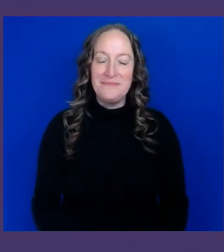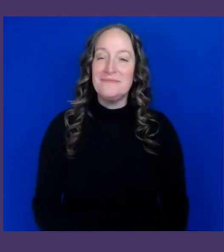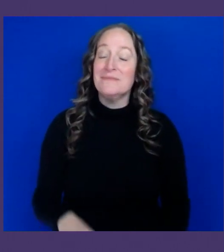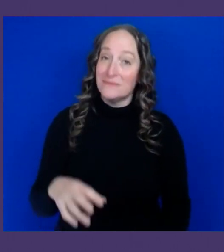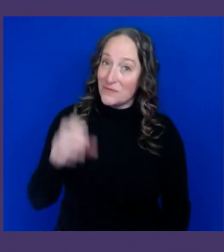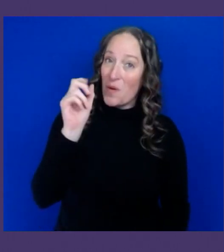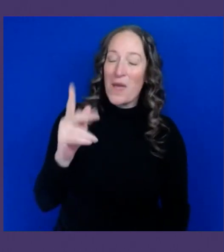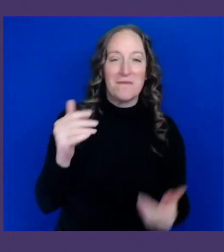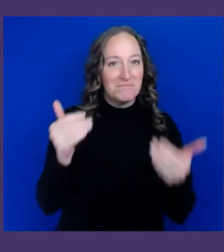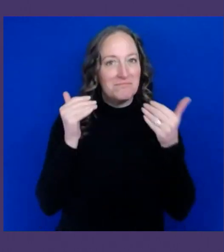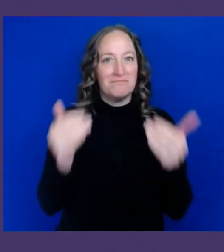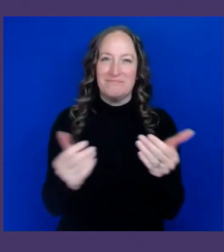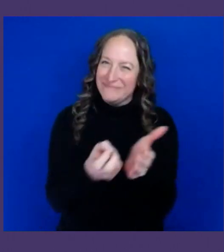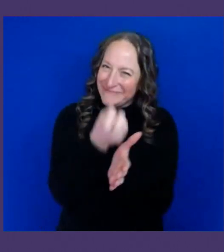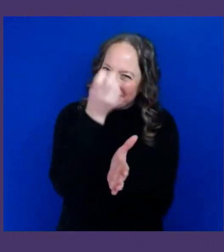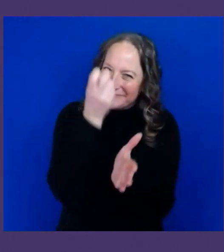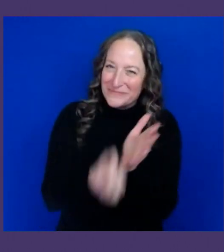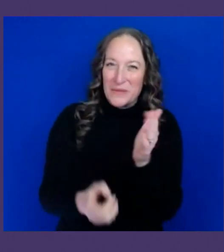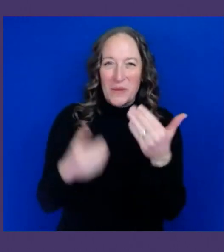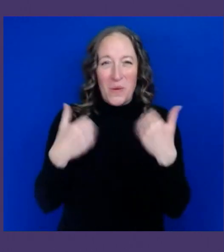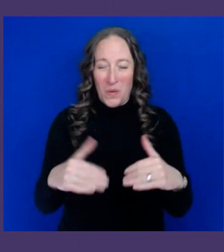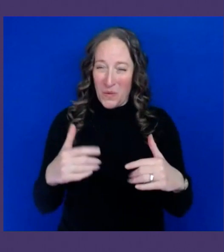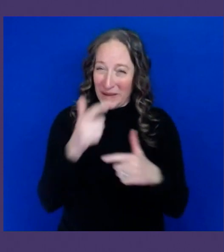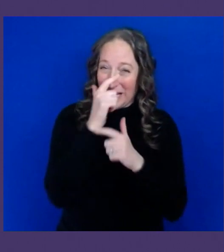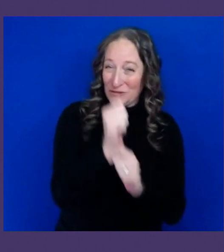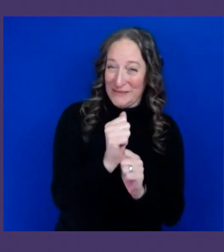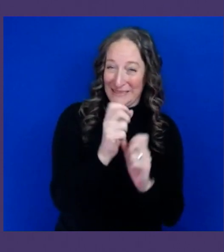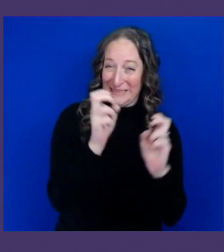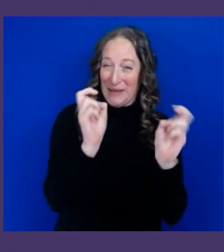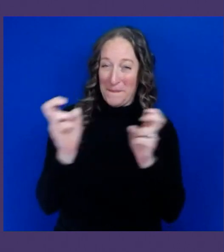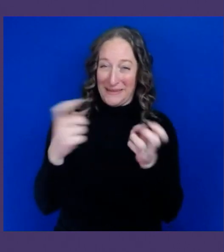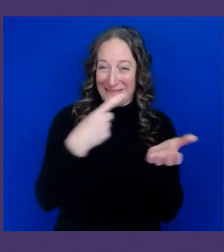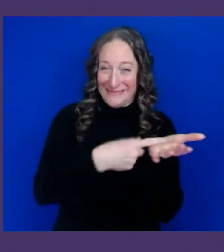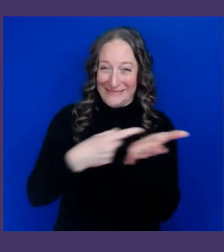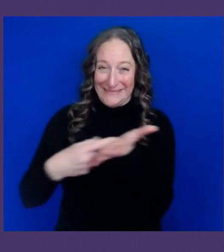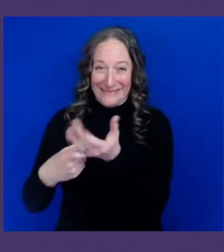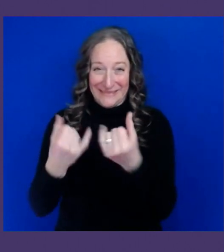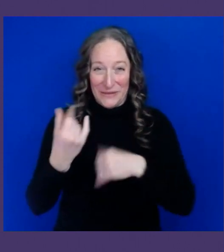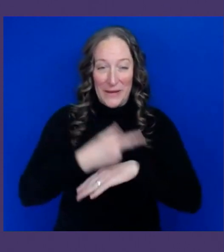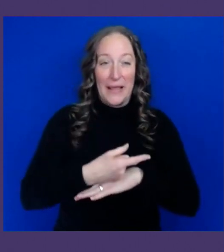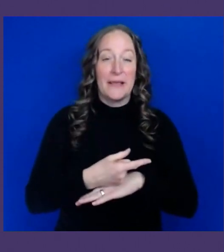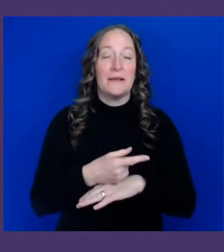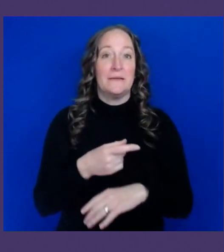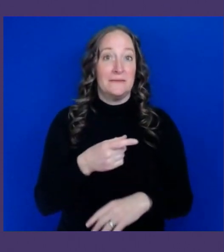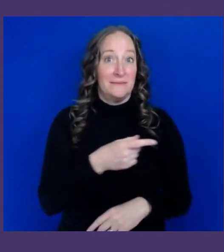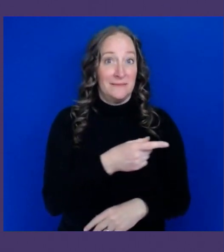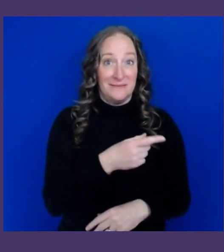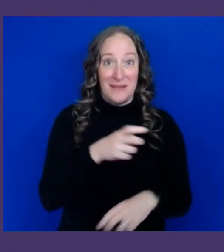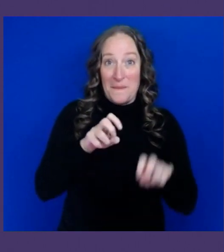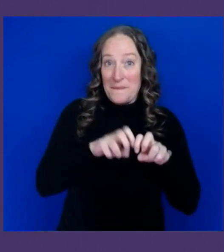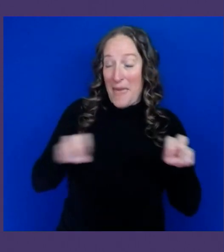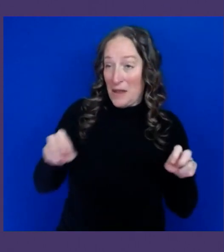we have some interesting things to talk about. Nobody on this panel will be surprised by the proposition that people